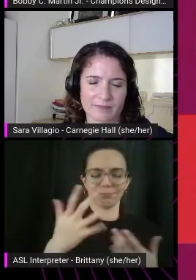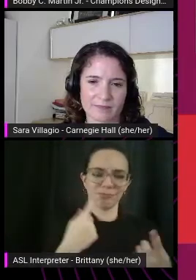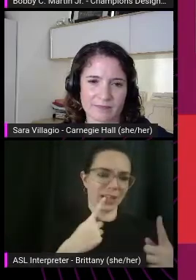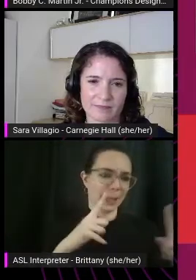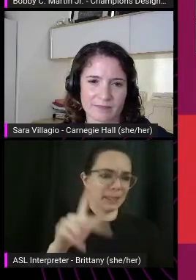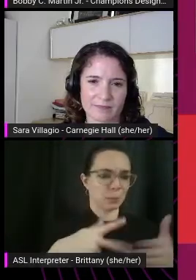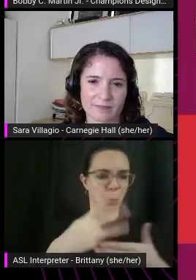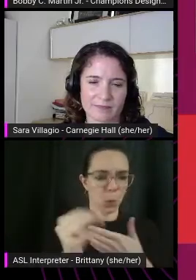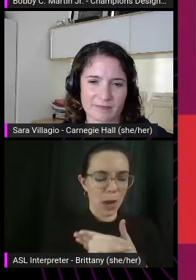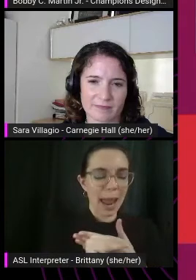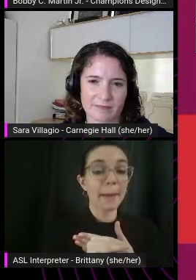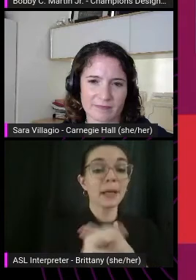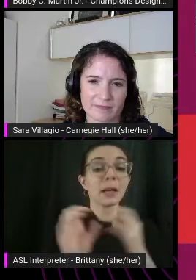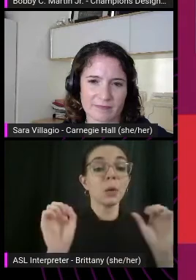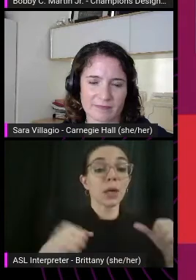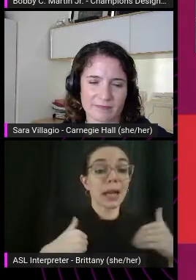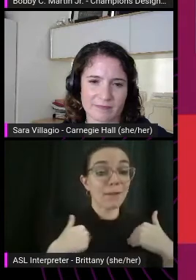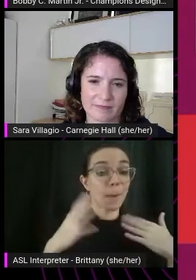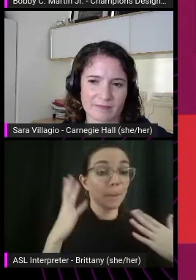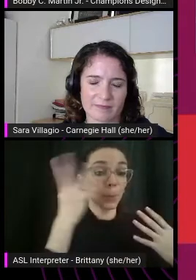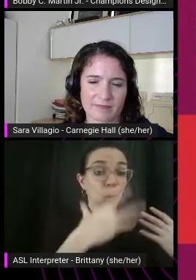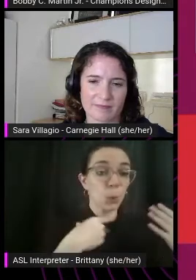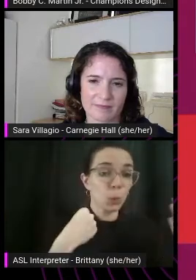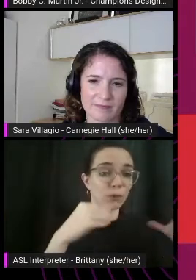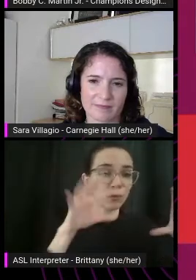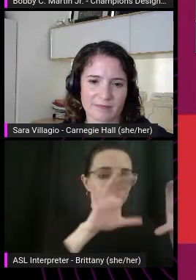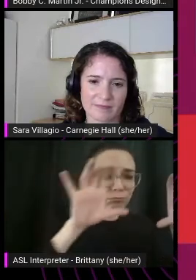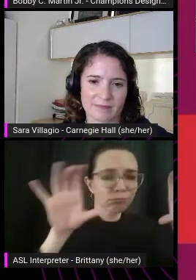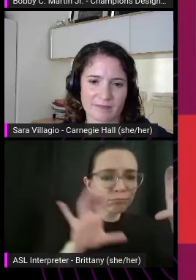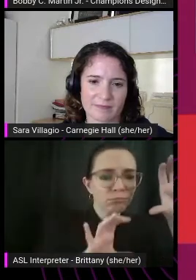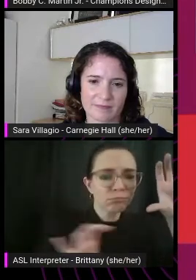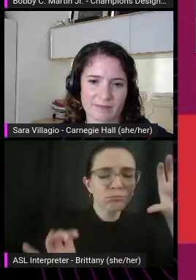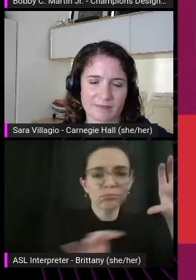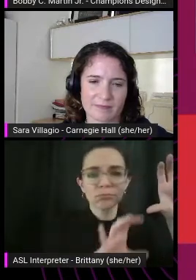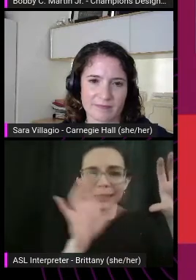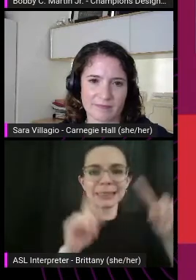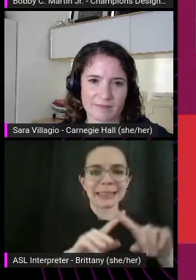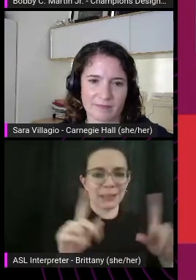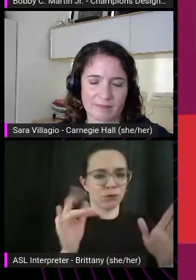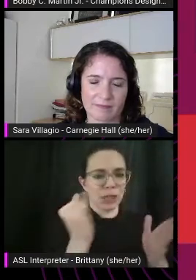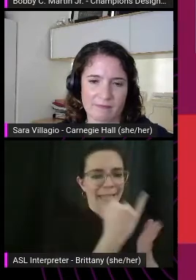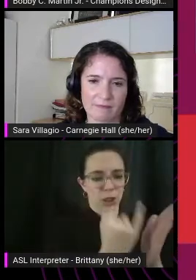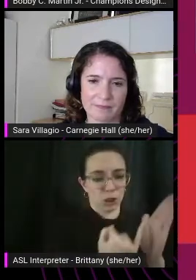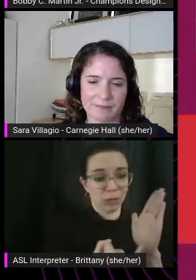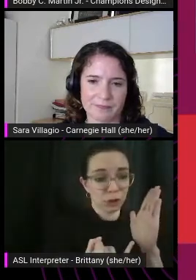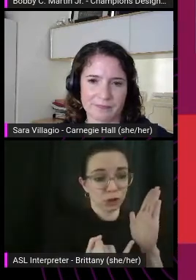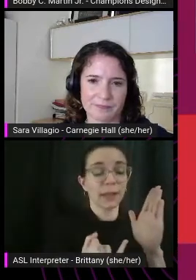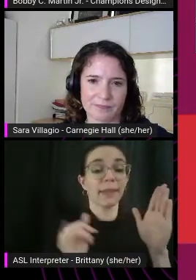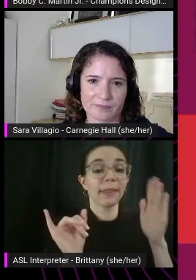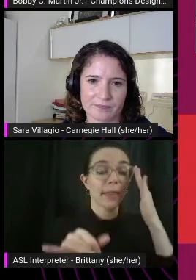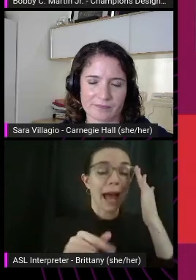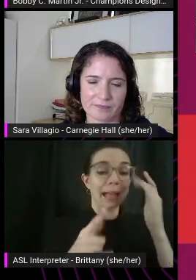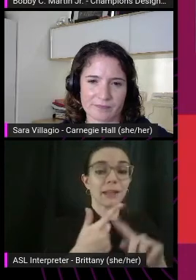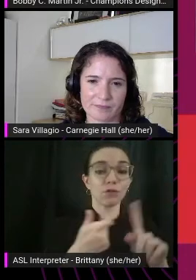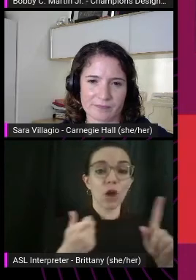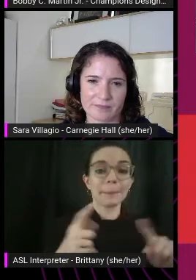this beautiful mosaic of illustration and iconography that is made up of musical instrumentation